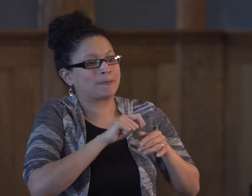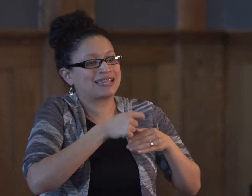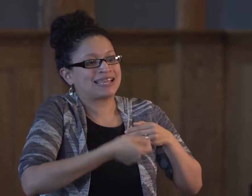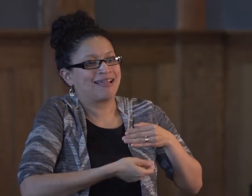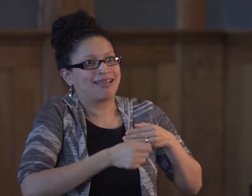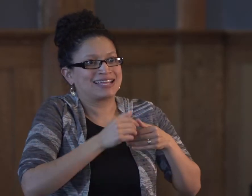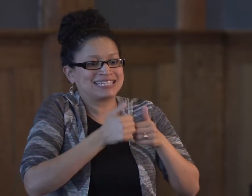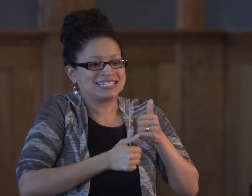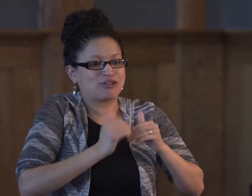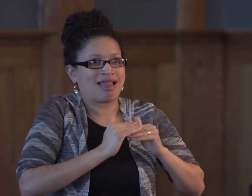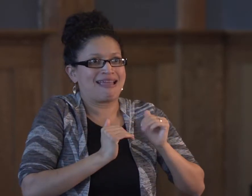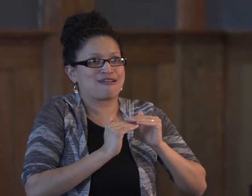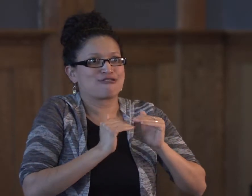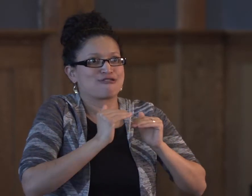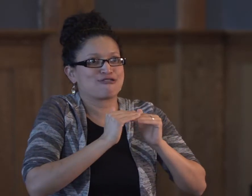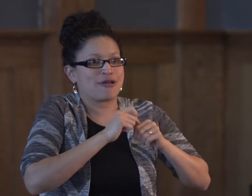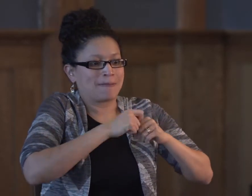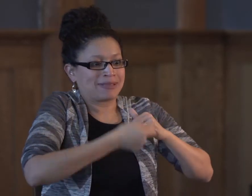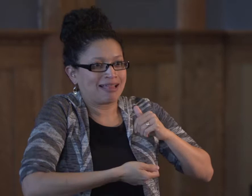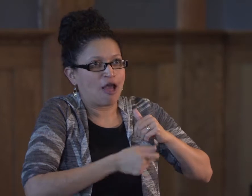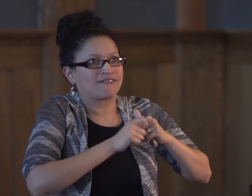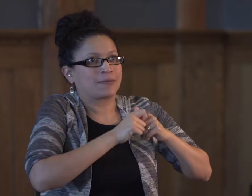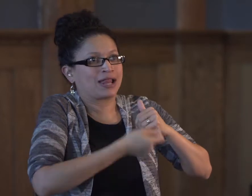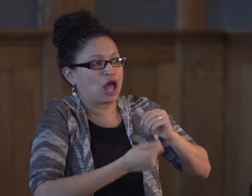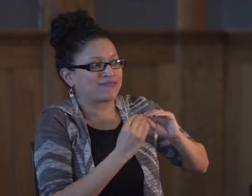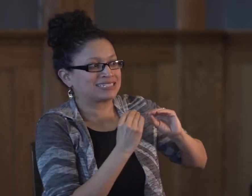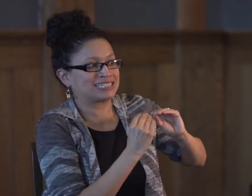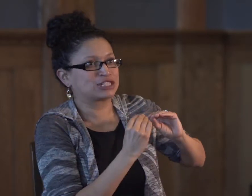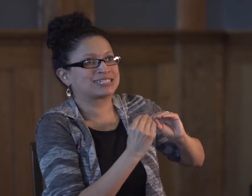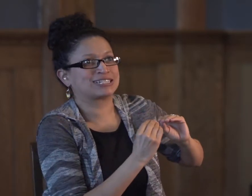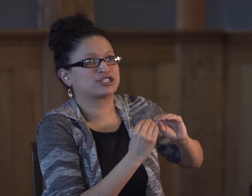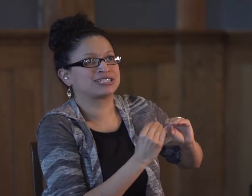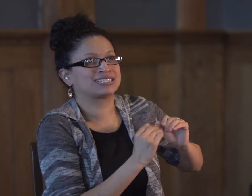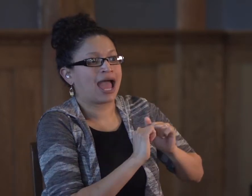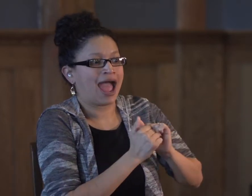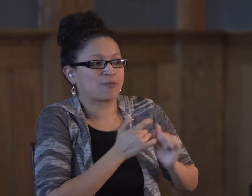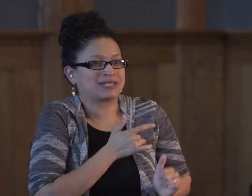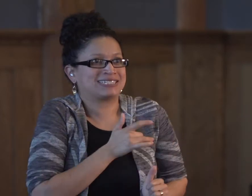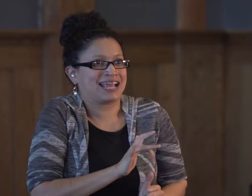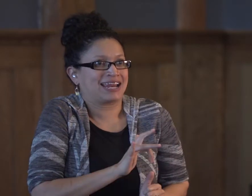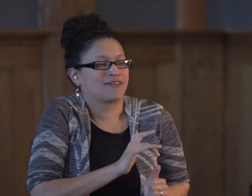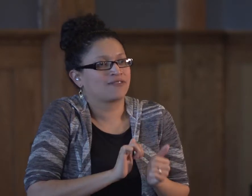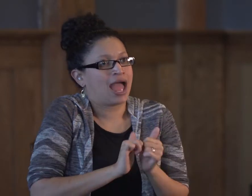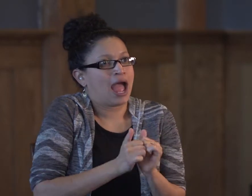to educate those law enforcement officers to peel away the layers of oppression and